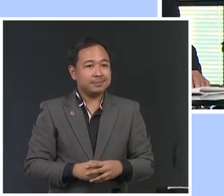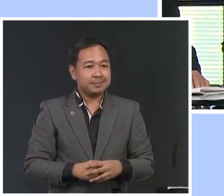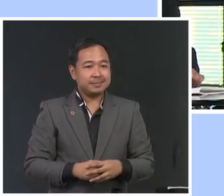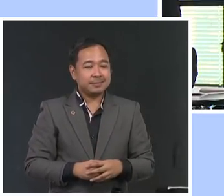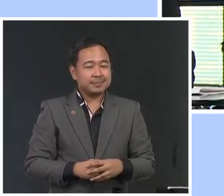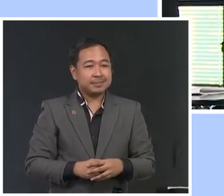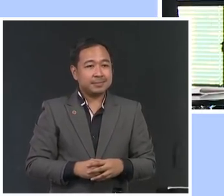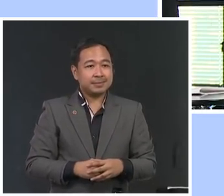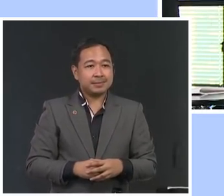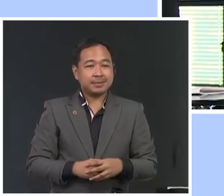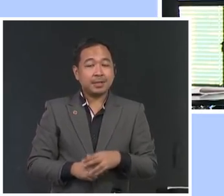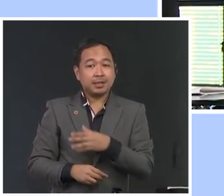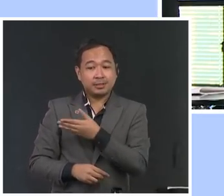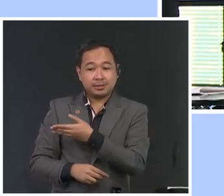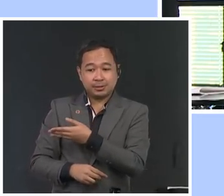Well, as you can see on this slide,